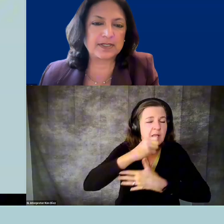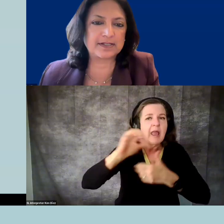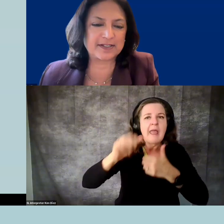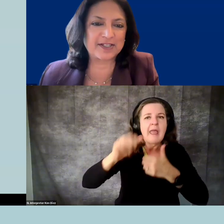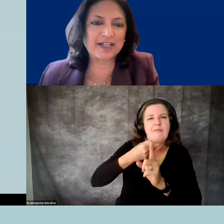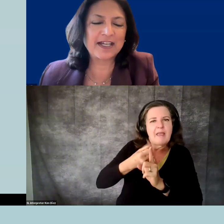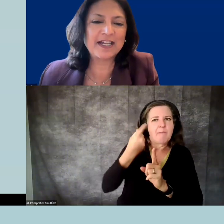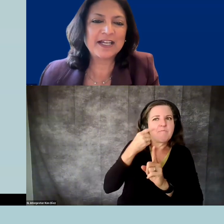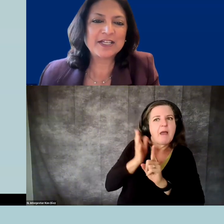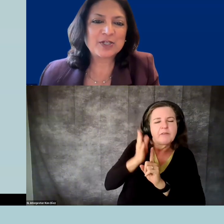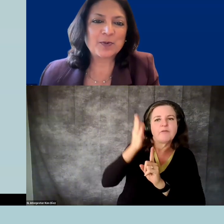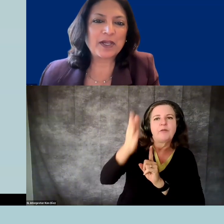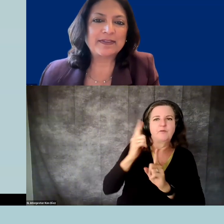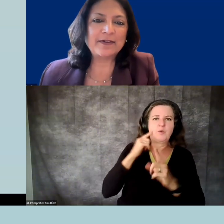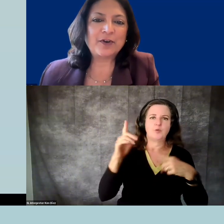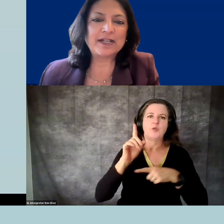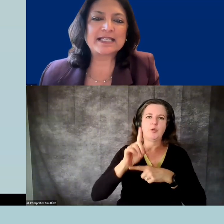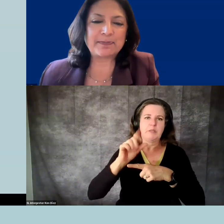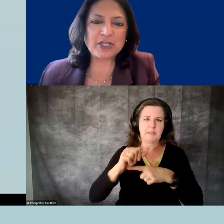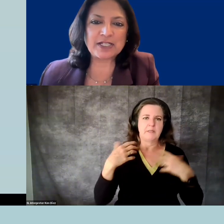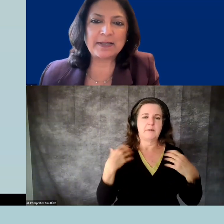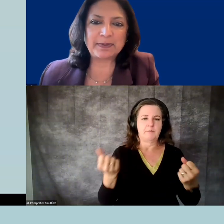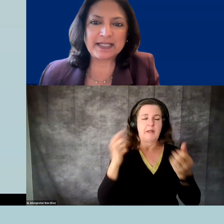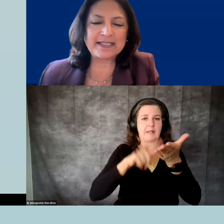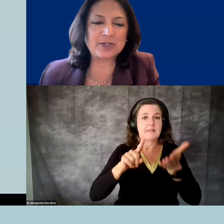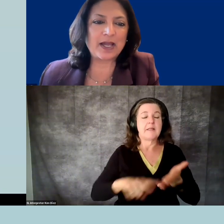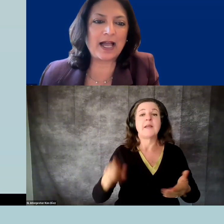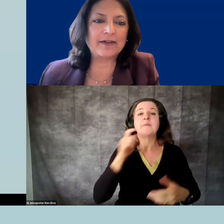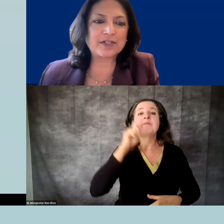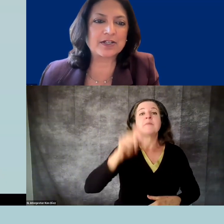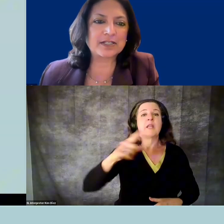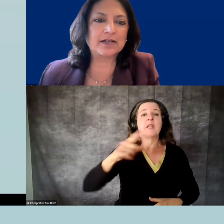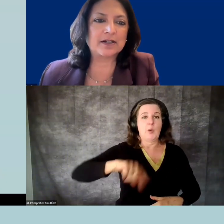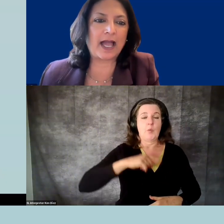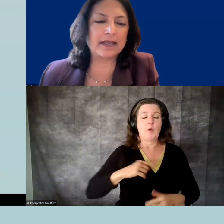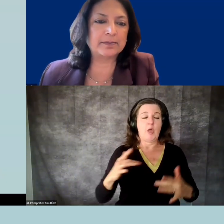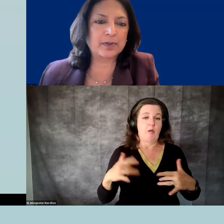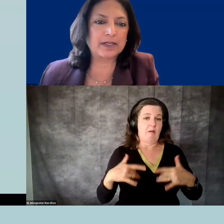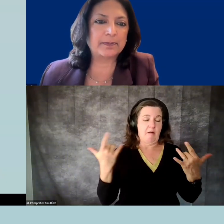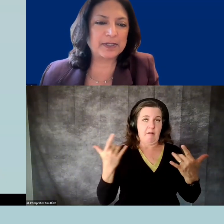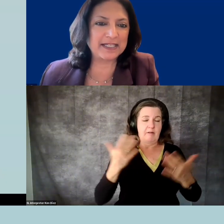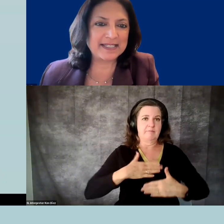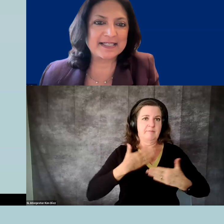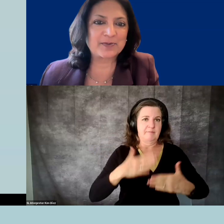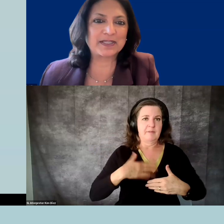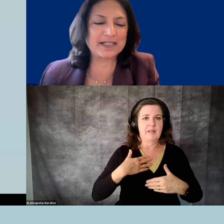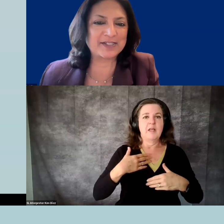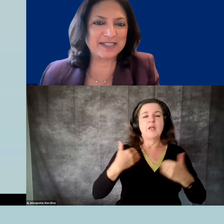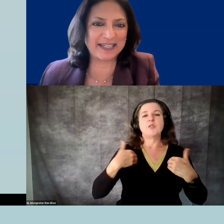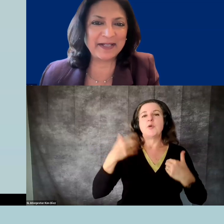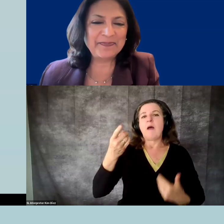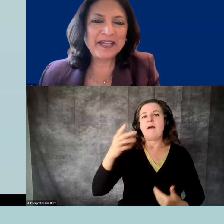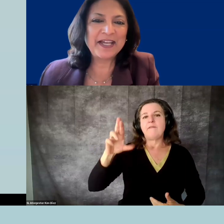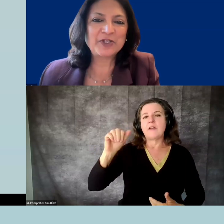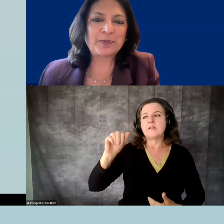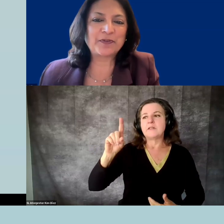research. So we are, therefore, especially pleased to have Dr. Adam Politis with us today to